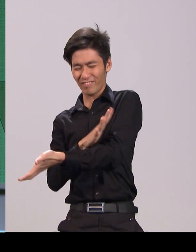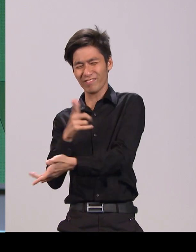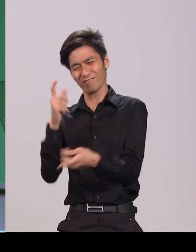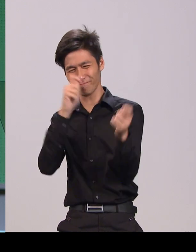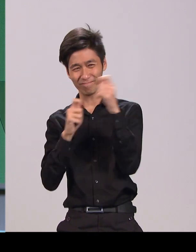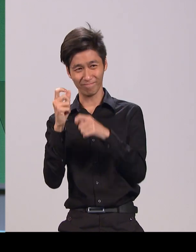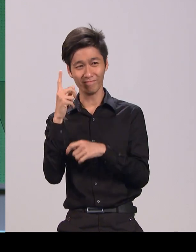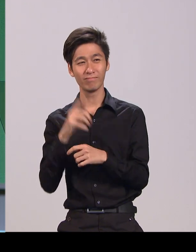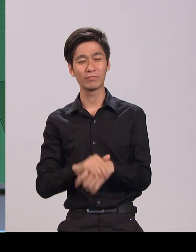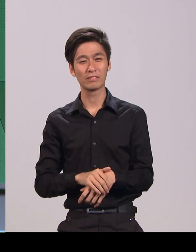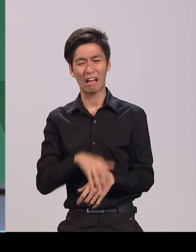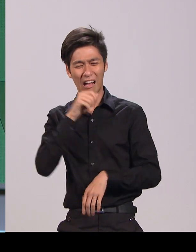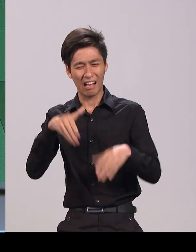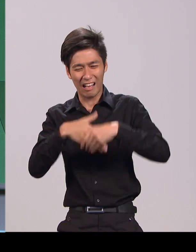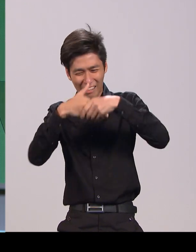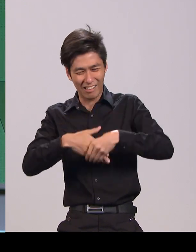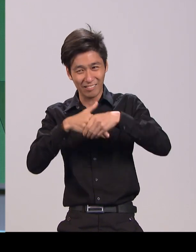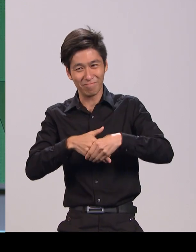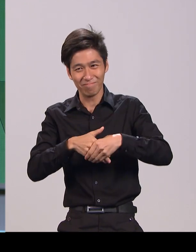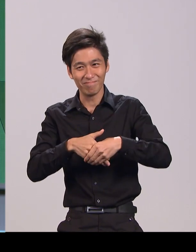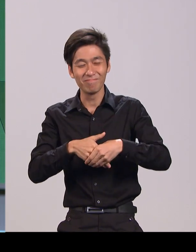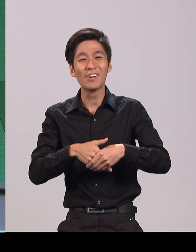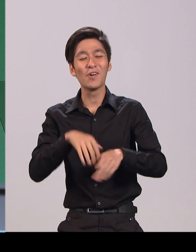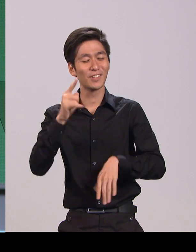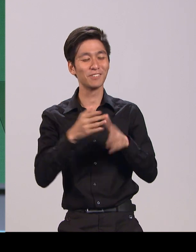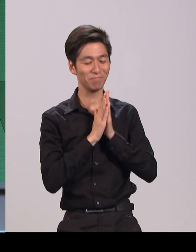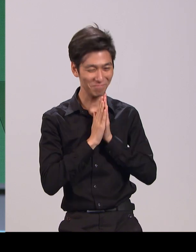Don't shake hands, just do "Namaste", like that.